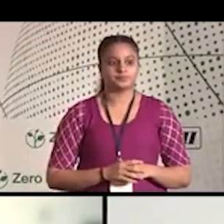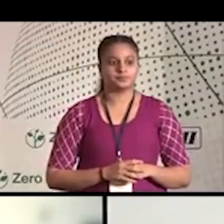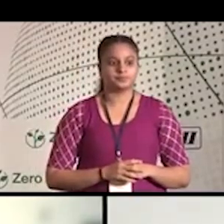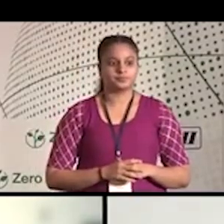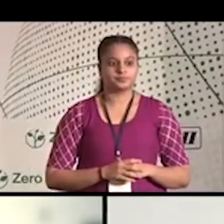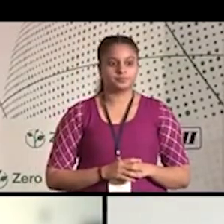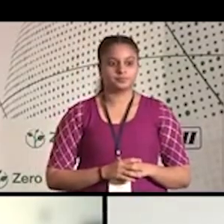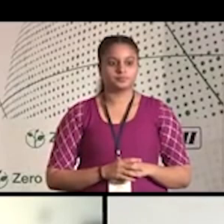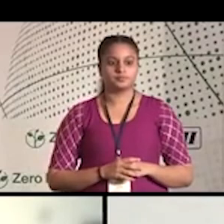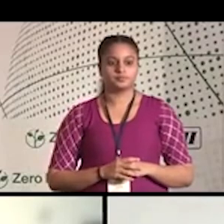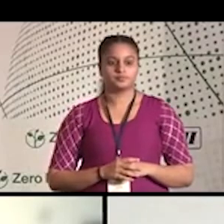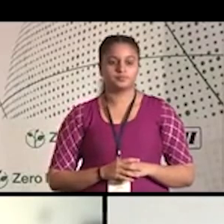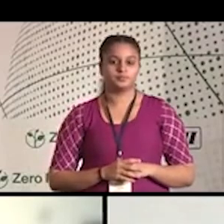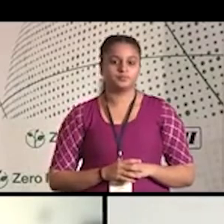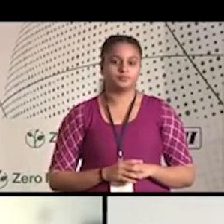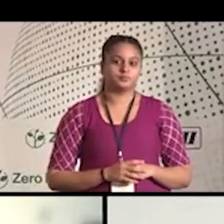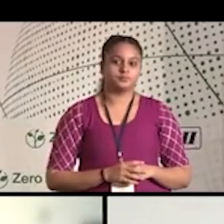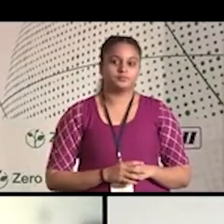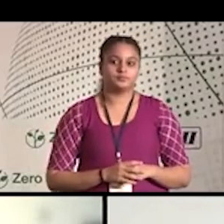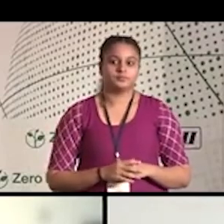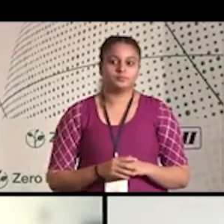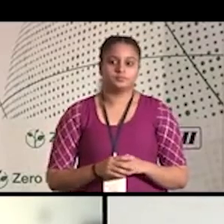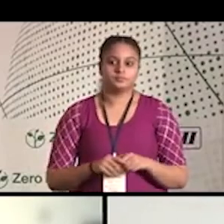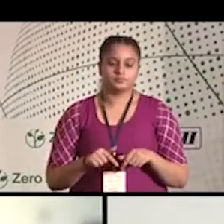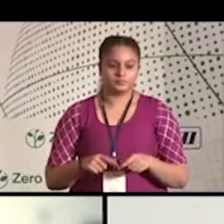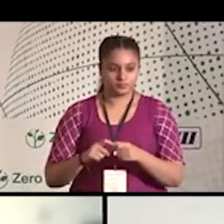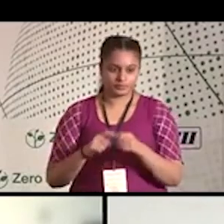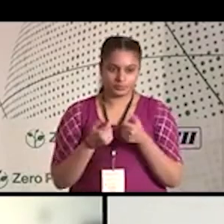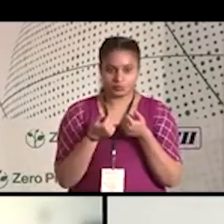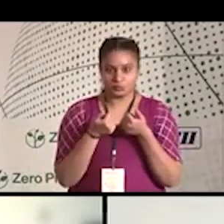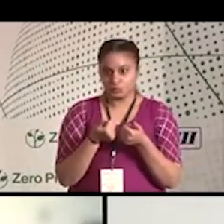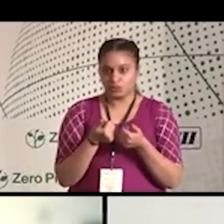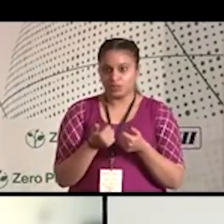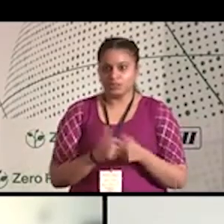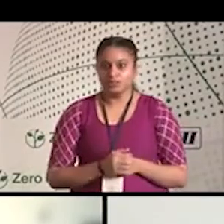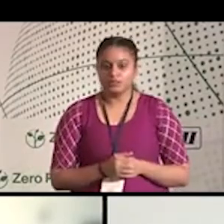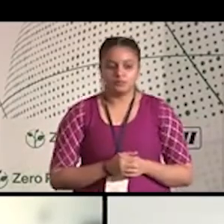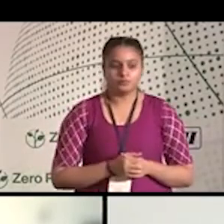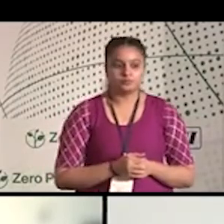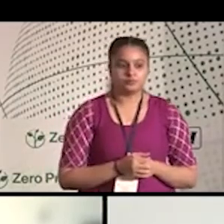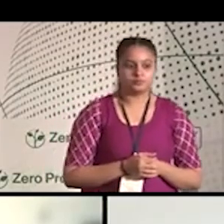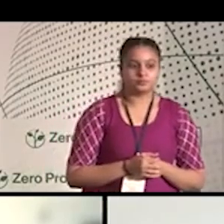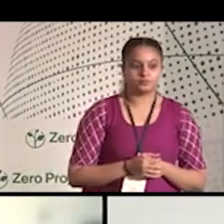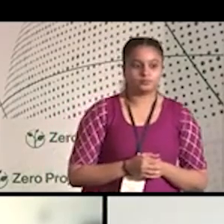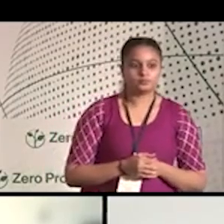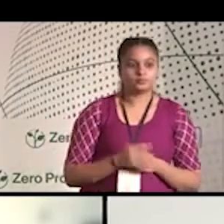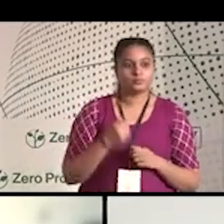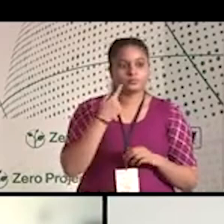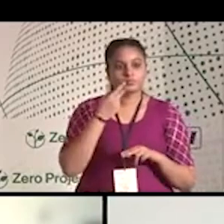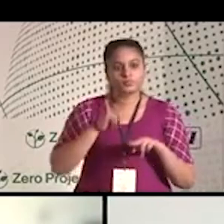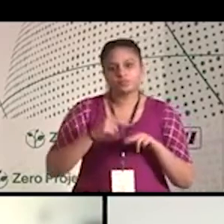a really complicated question, I think, but a good one. If I have to think about